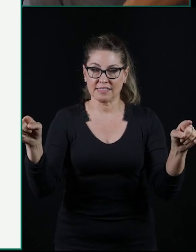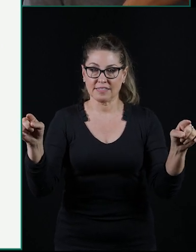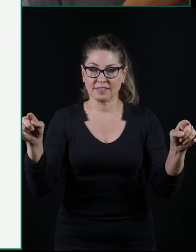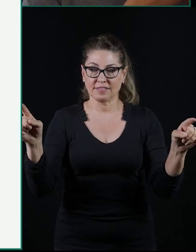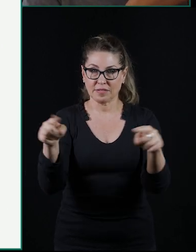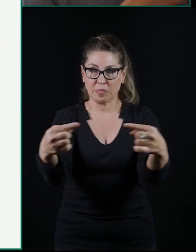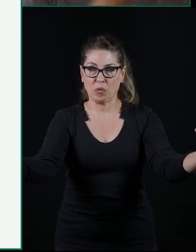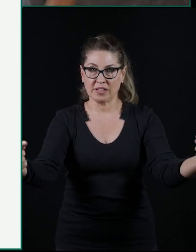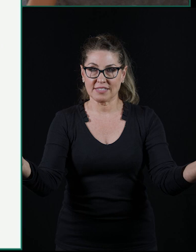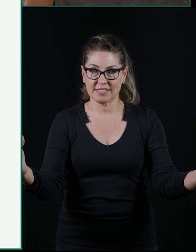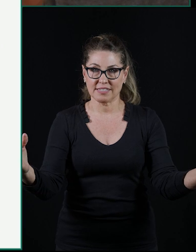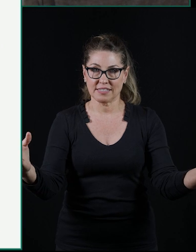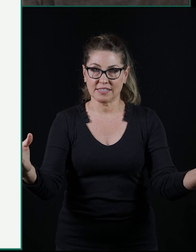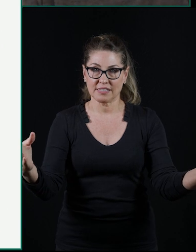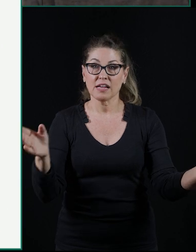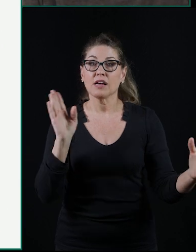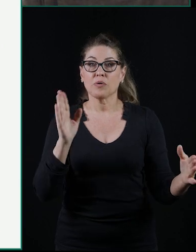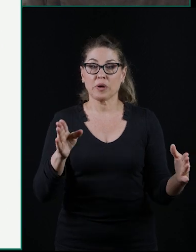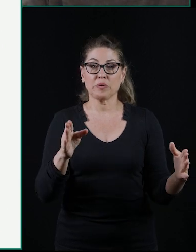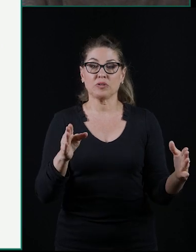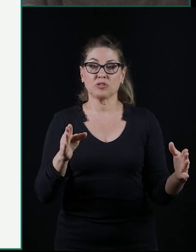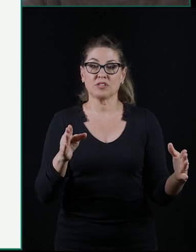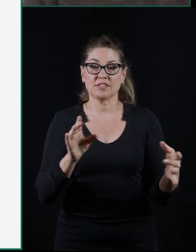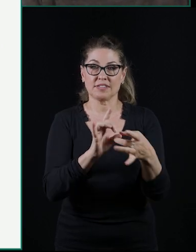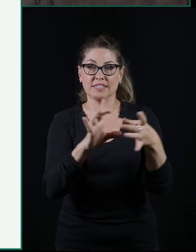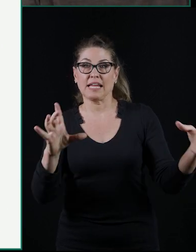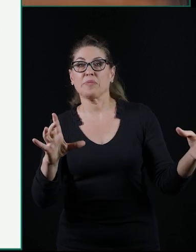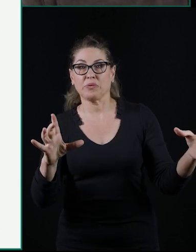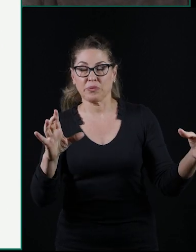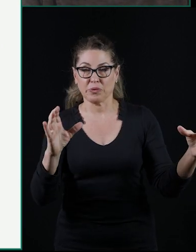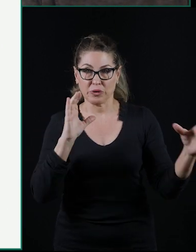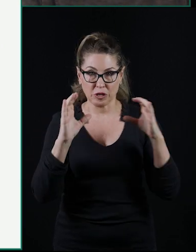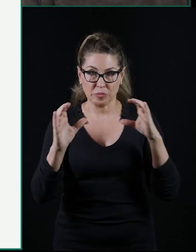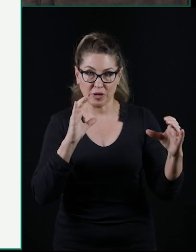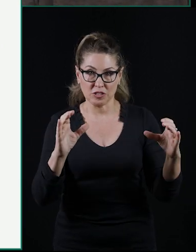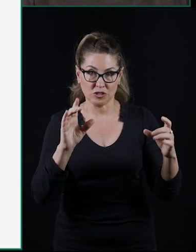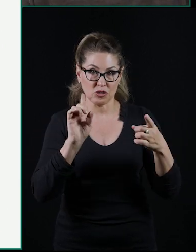We would just disable communication to C and D,